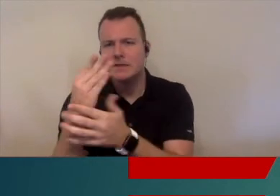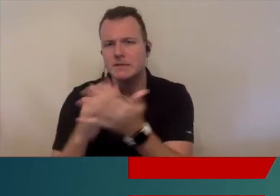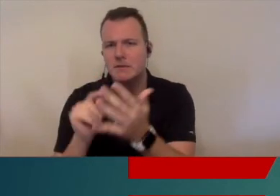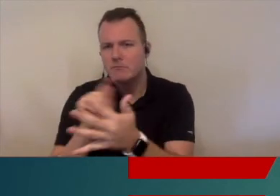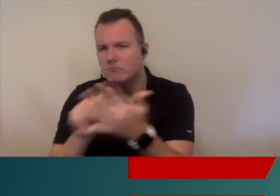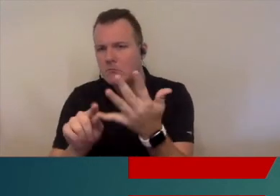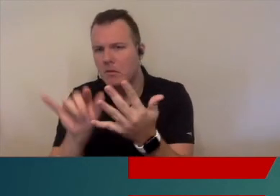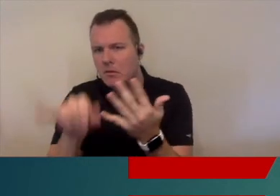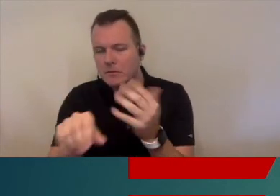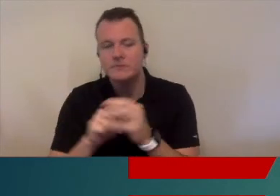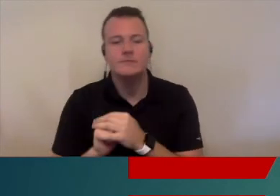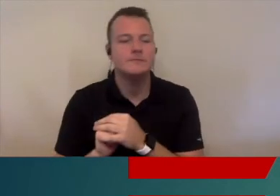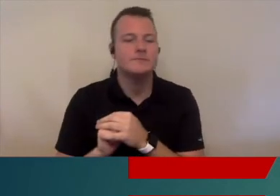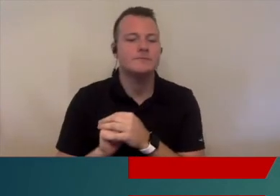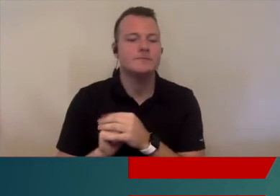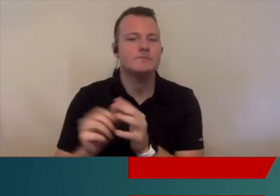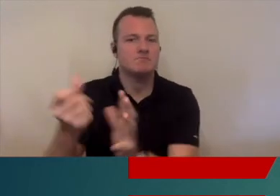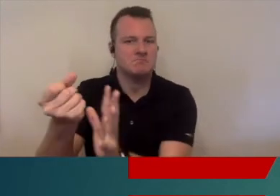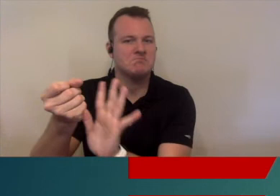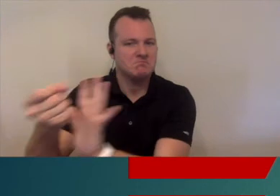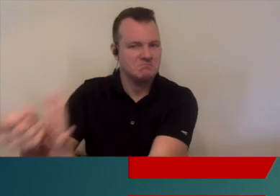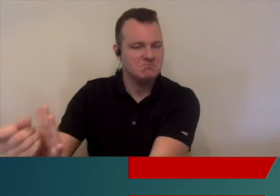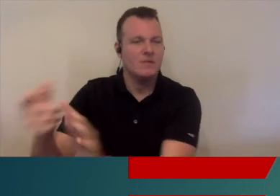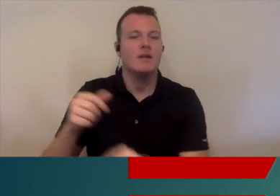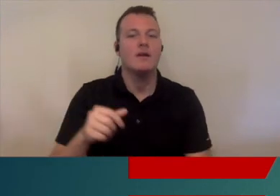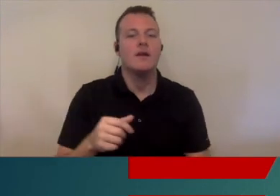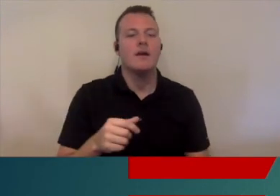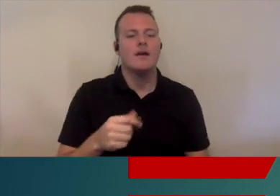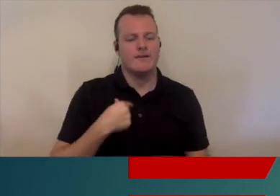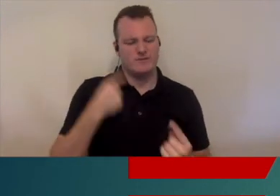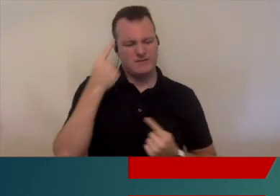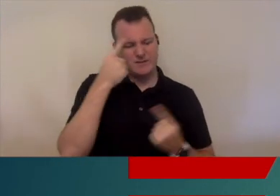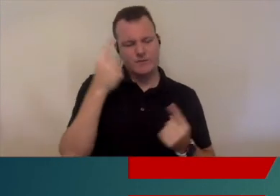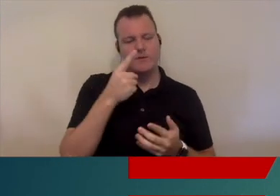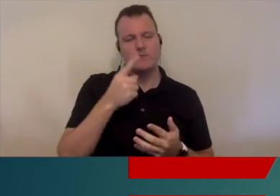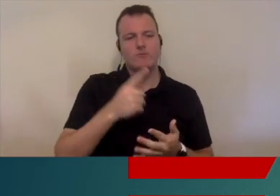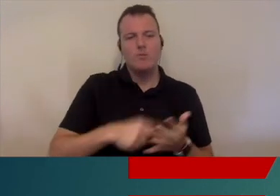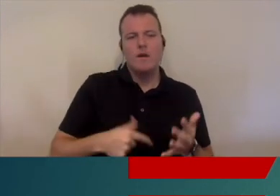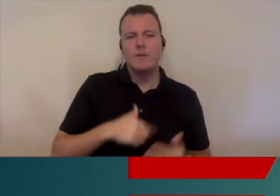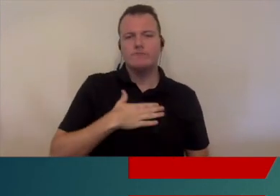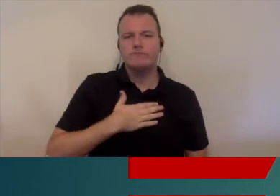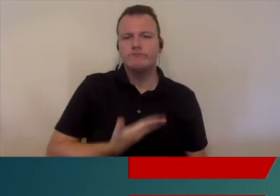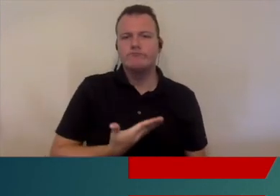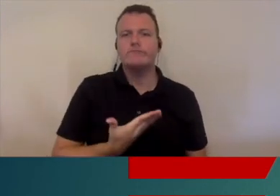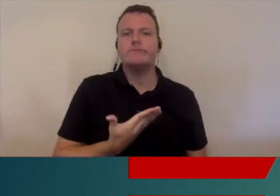those things and then you know what are you willing to compromise on when it